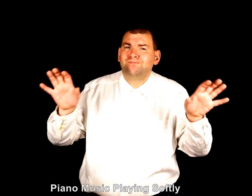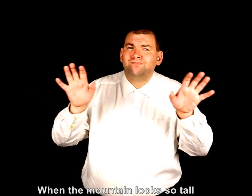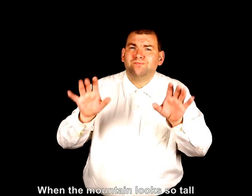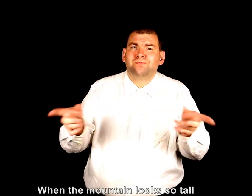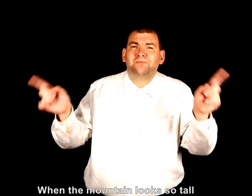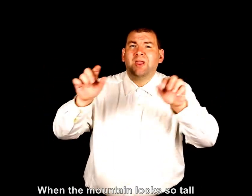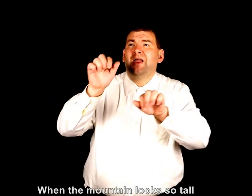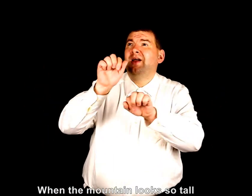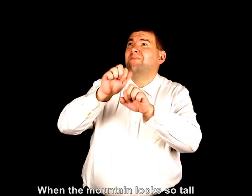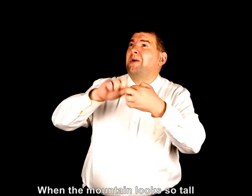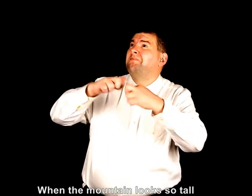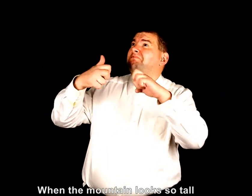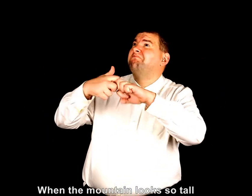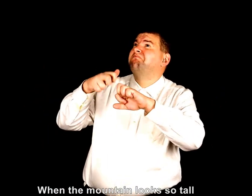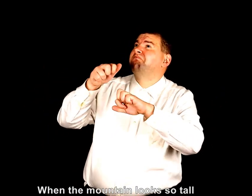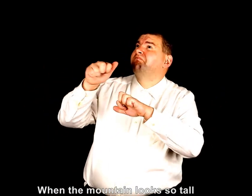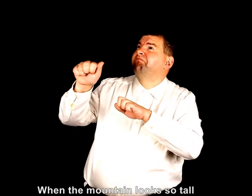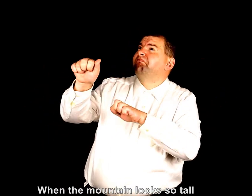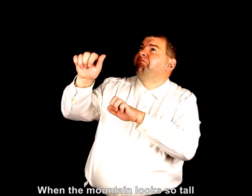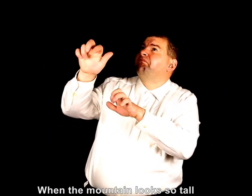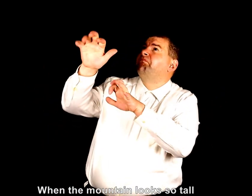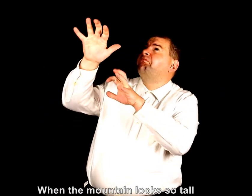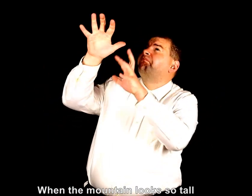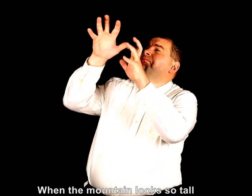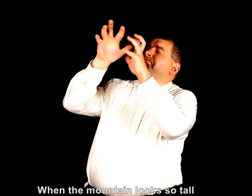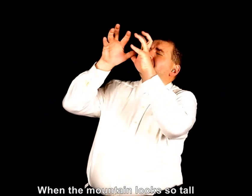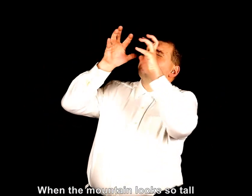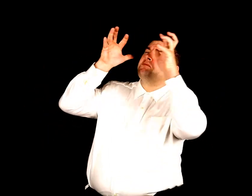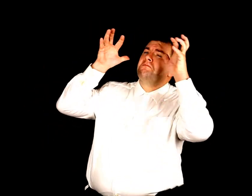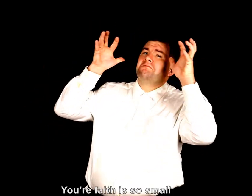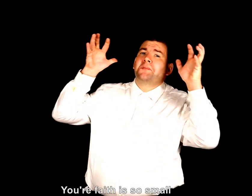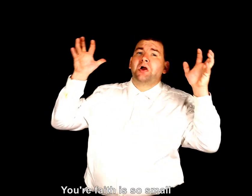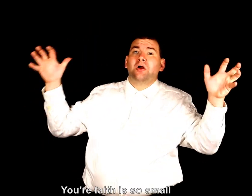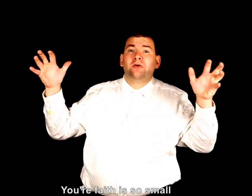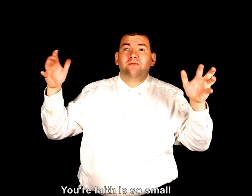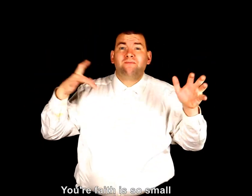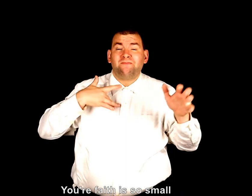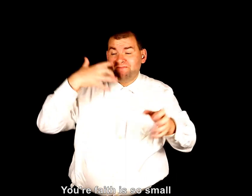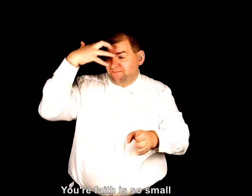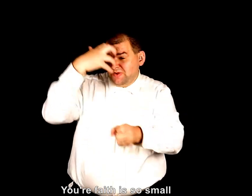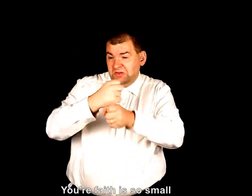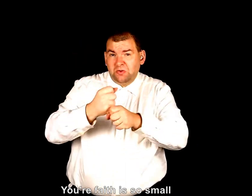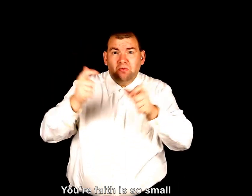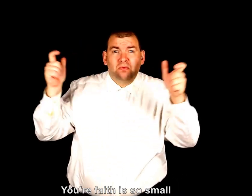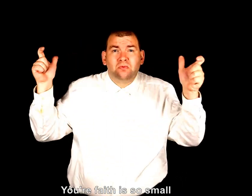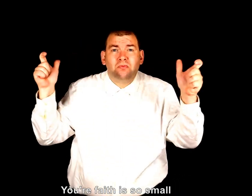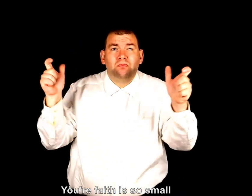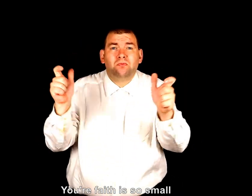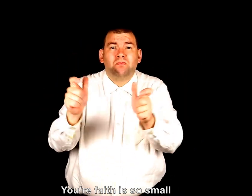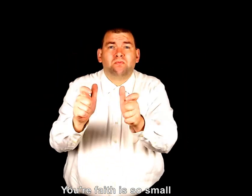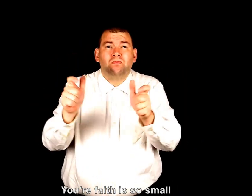When the mountain looks so tall You're faith is so small